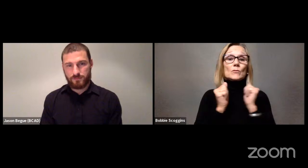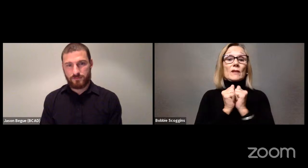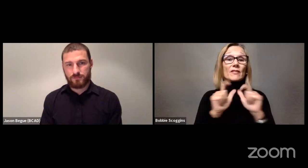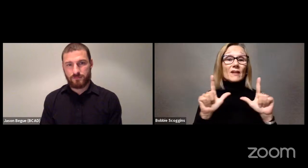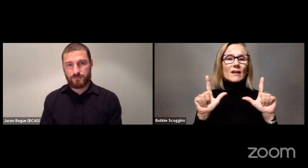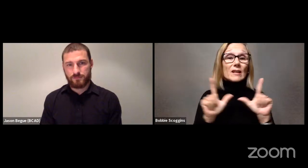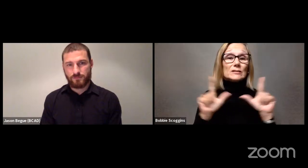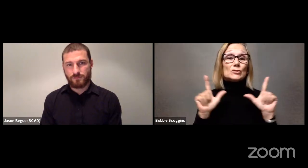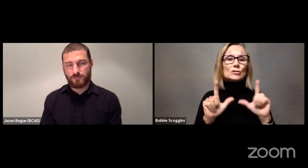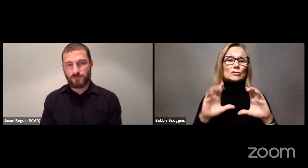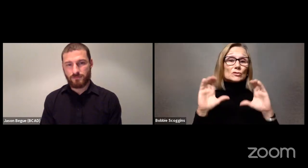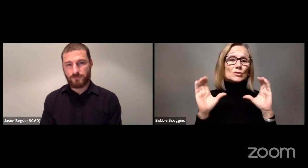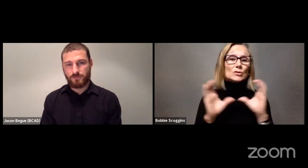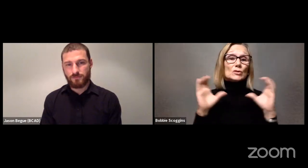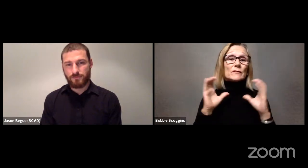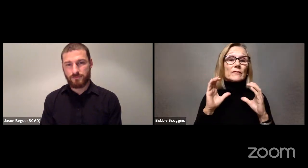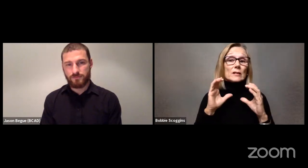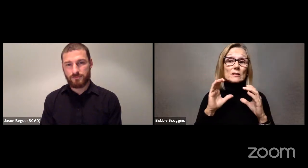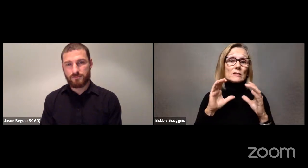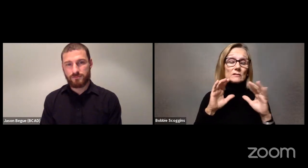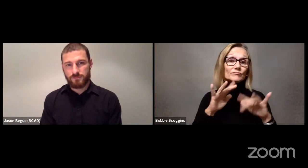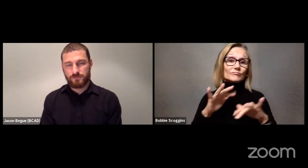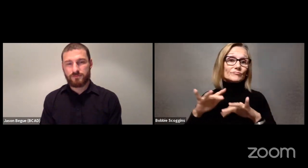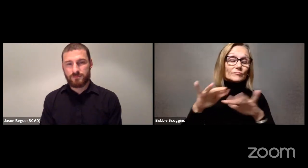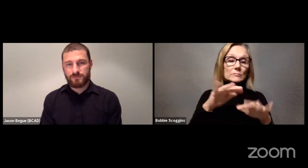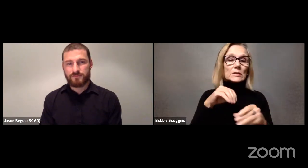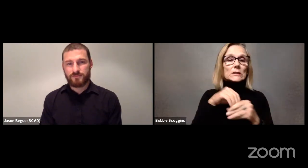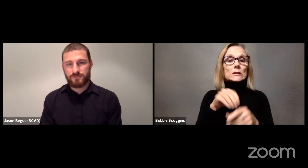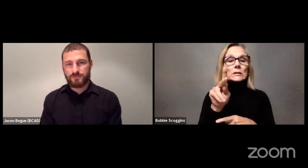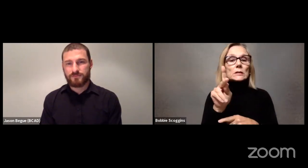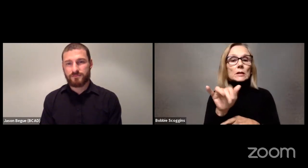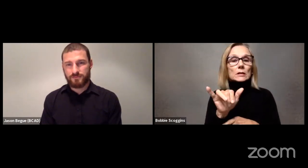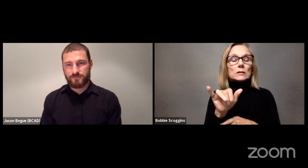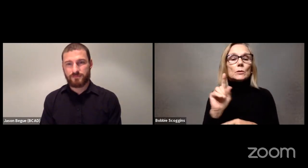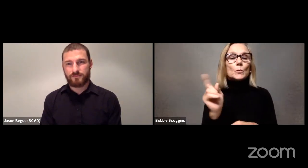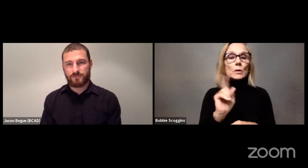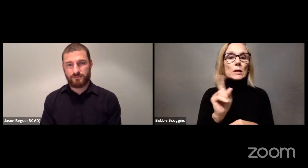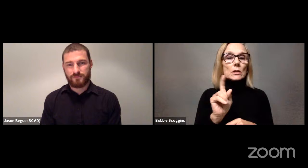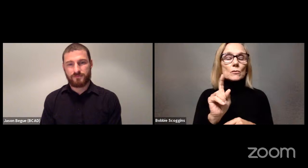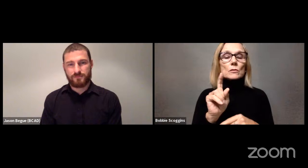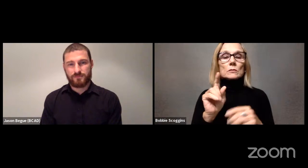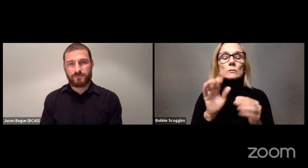involvement really began with the license and certification of interpreters in the state